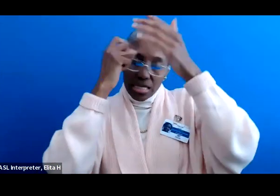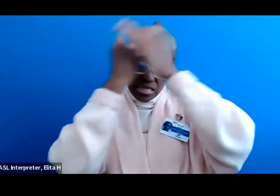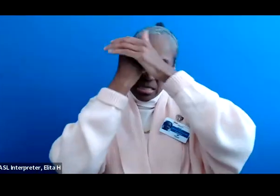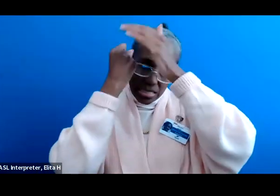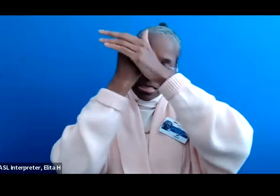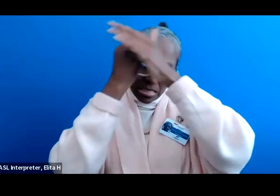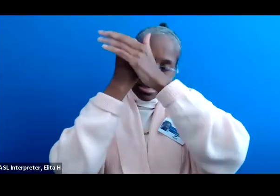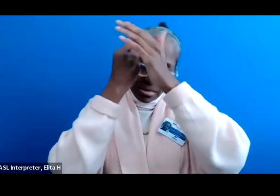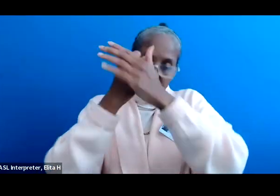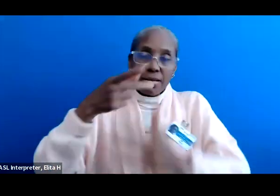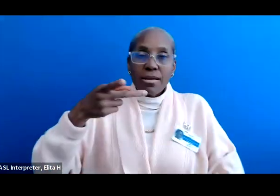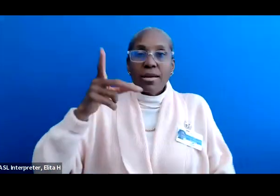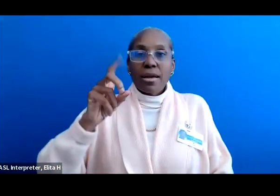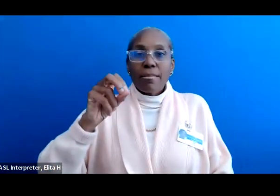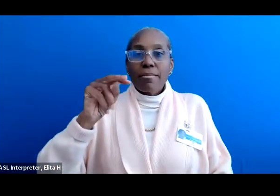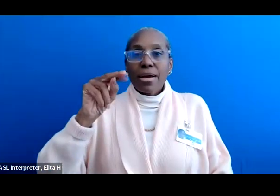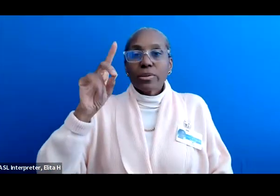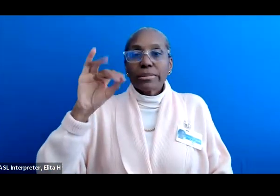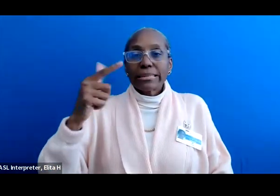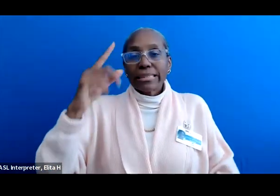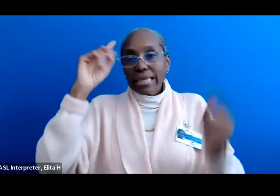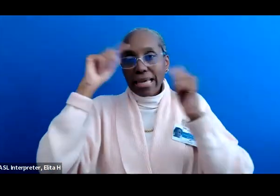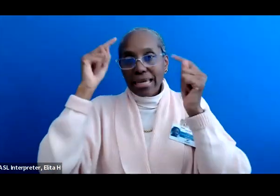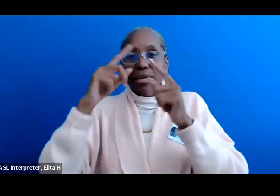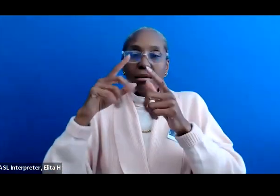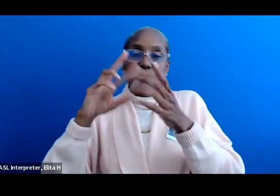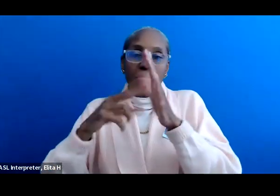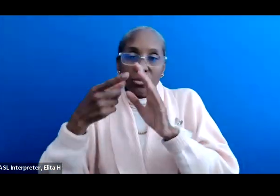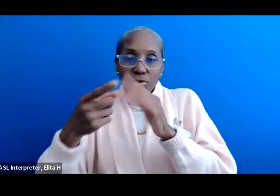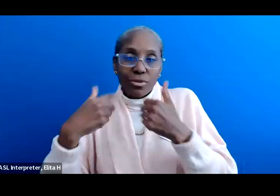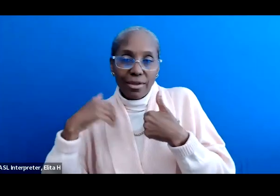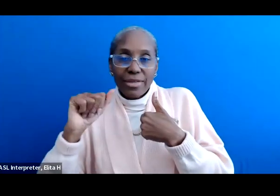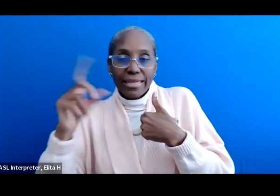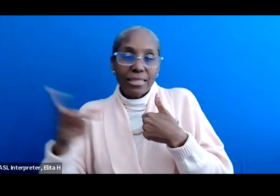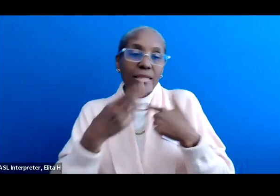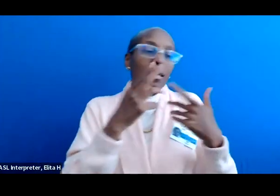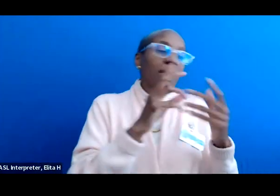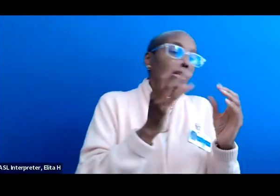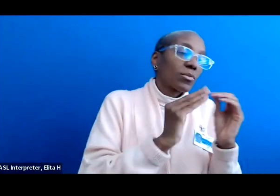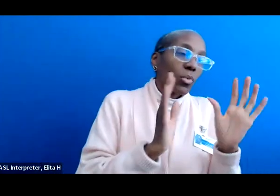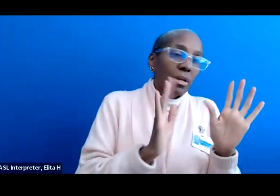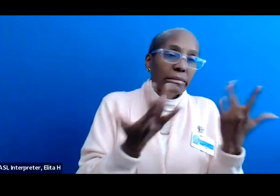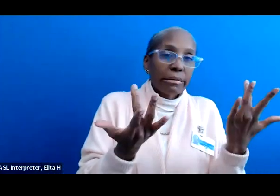If you have the pounding headache, you have AD. But there's also other things, more milder forms, like some people have